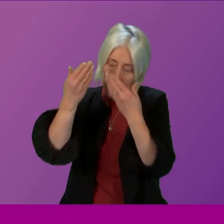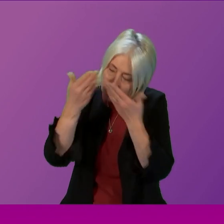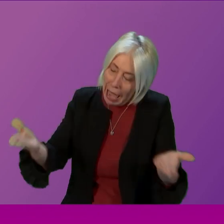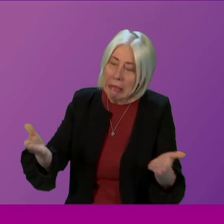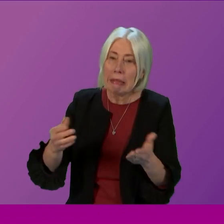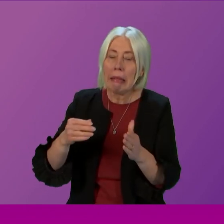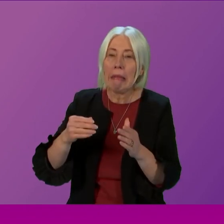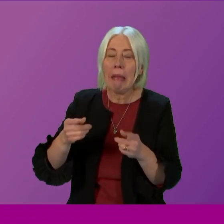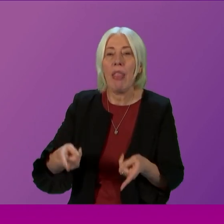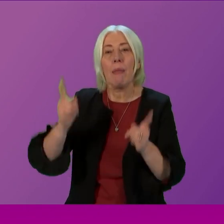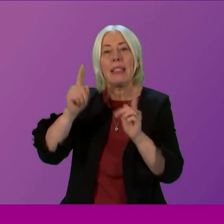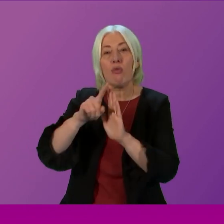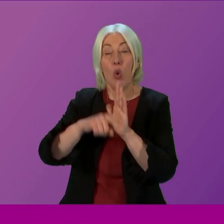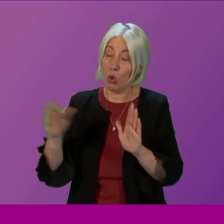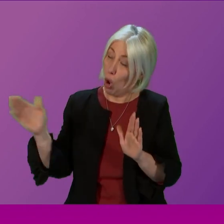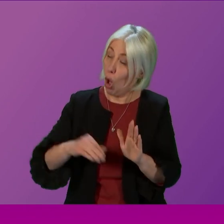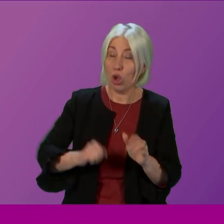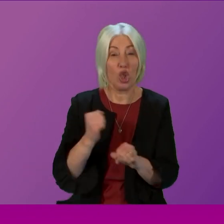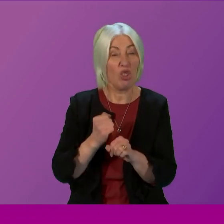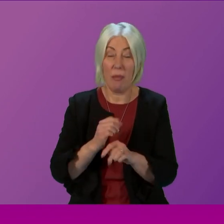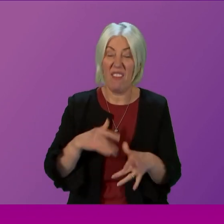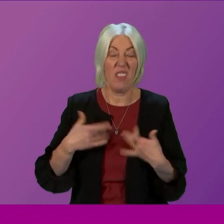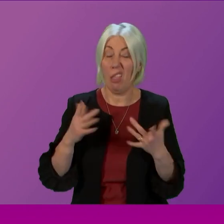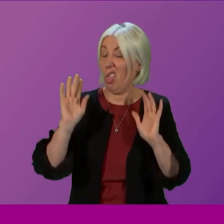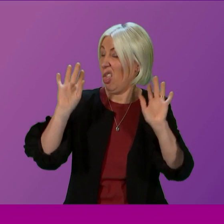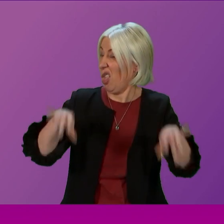among the Government, and none of its members feels any obligation to do anything about it or,